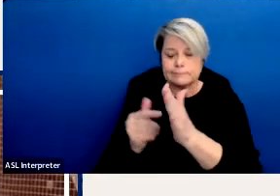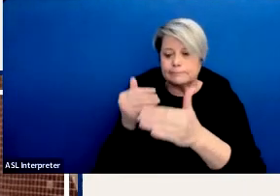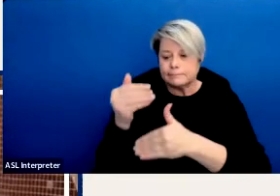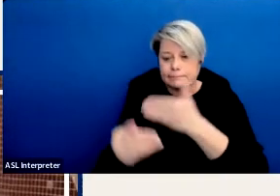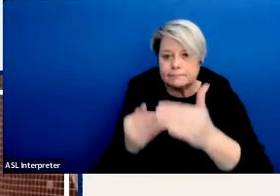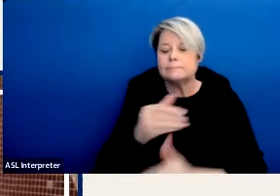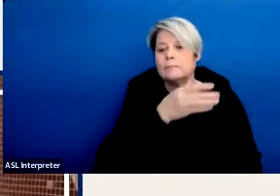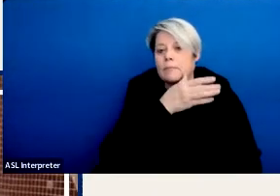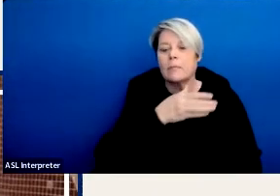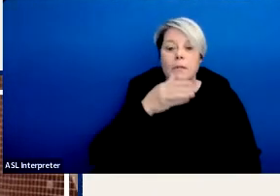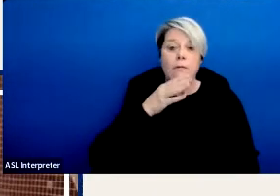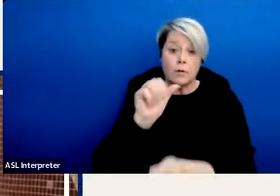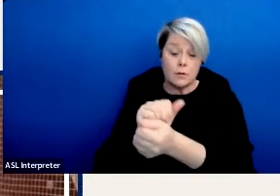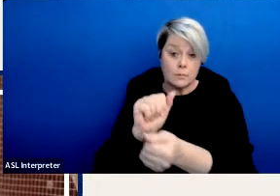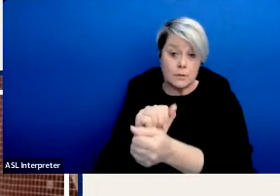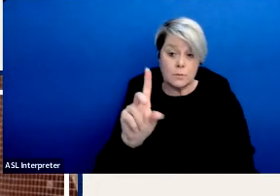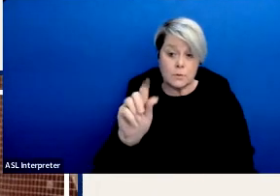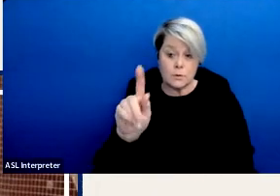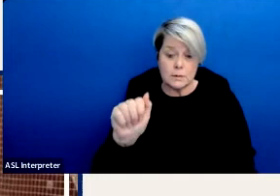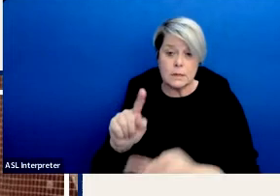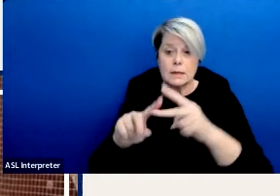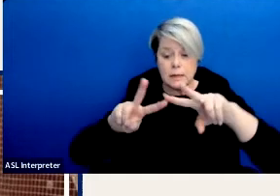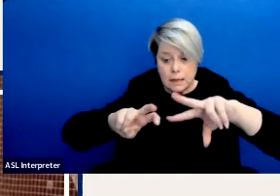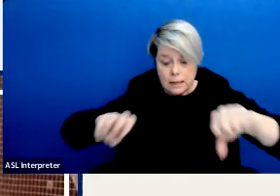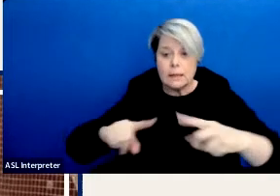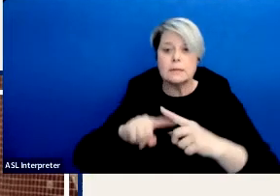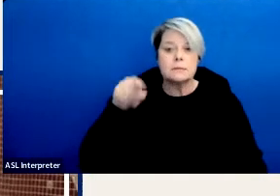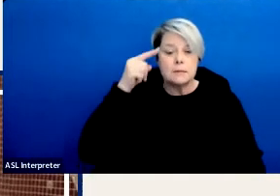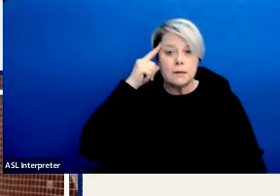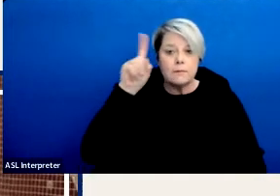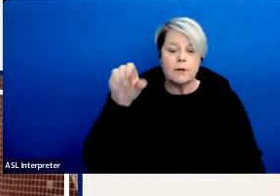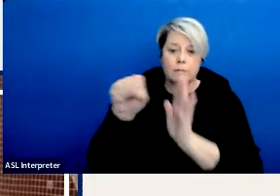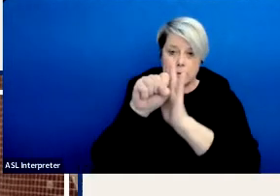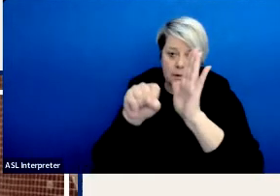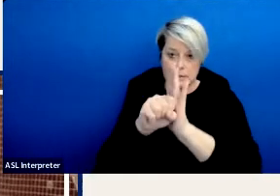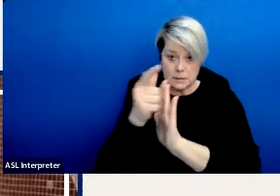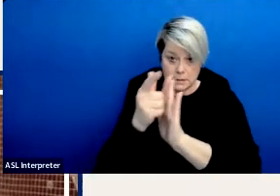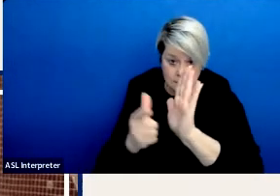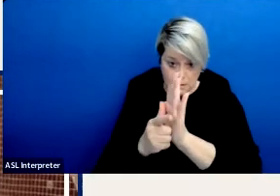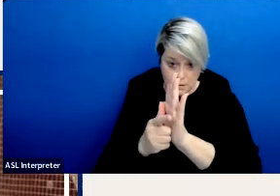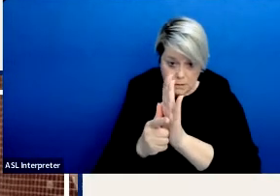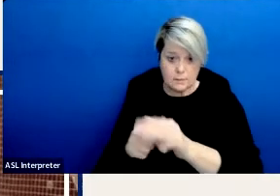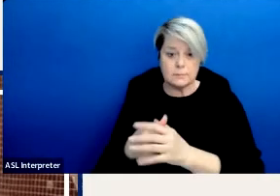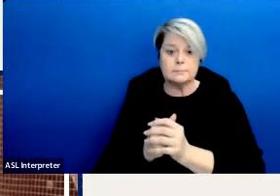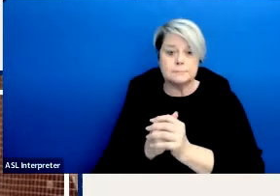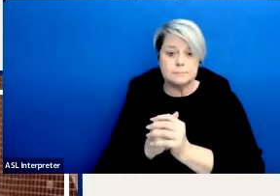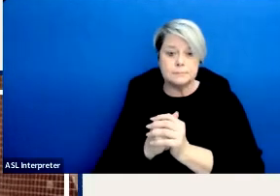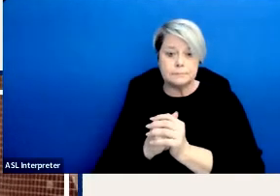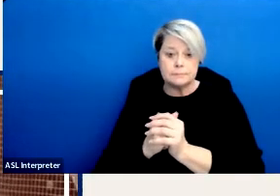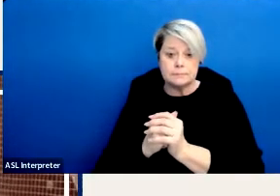disadvantaged farmers and labor practices and son 0 and these would include farm labor data and analysis